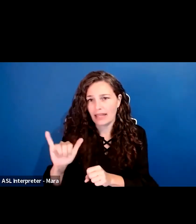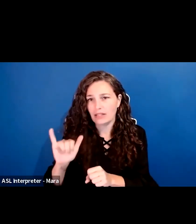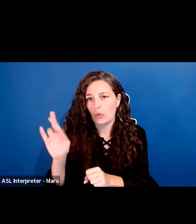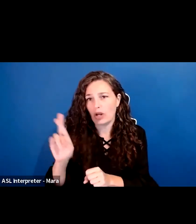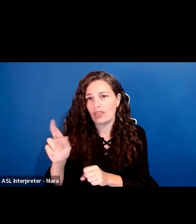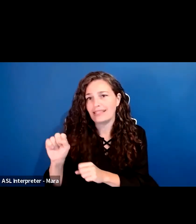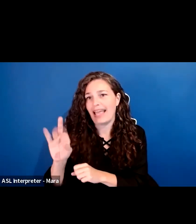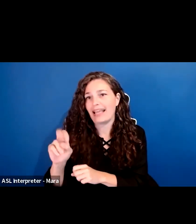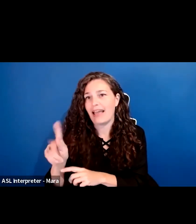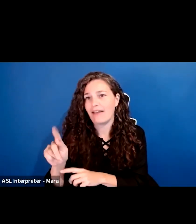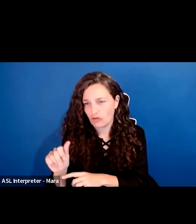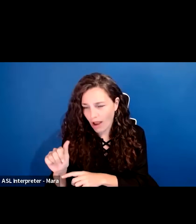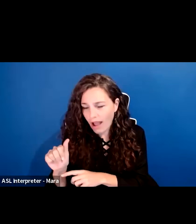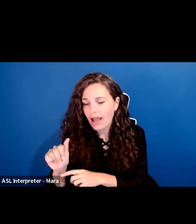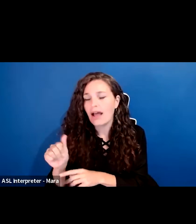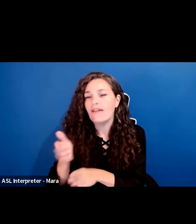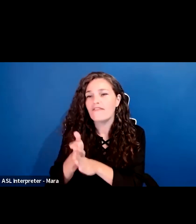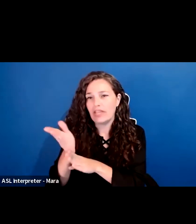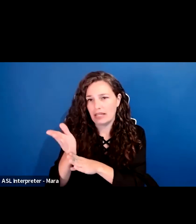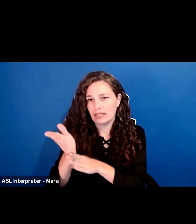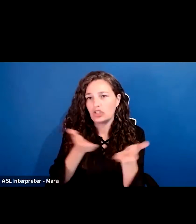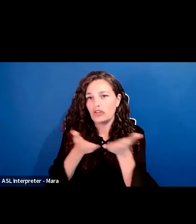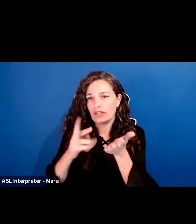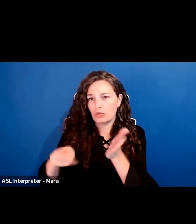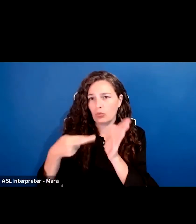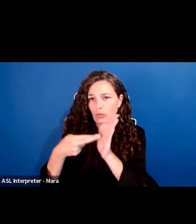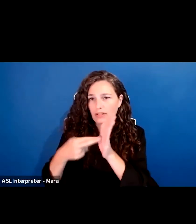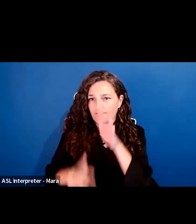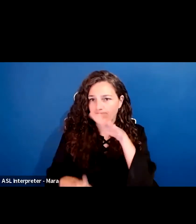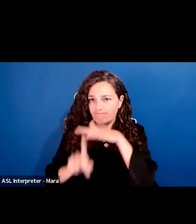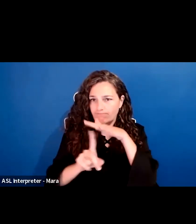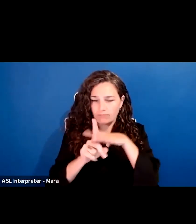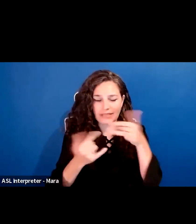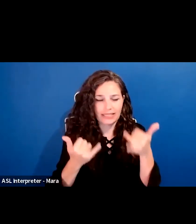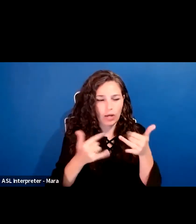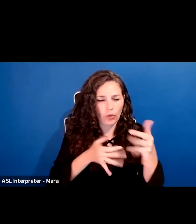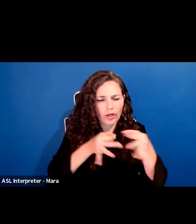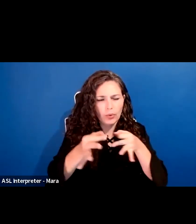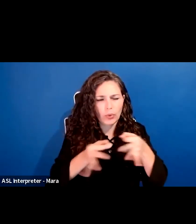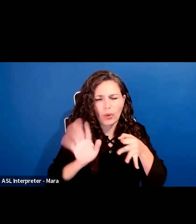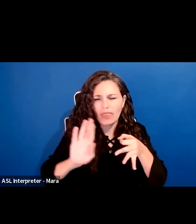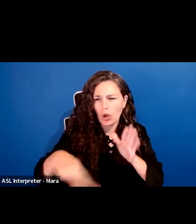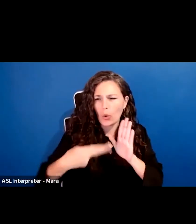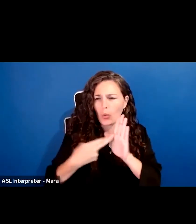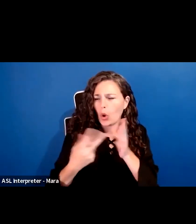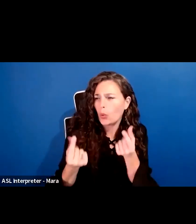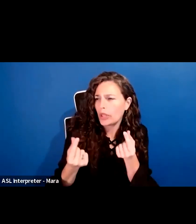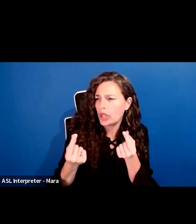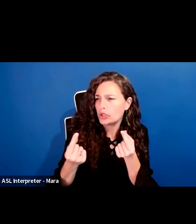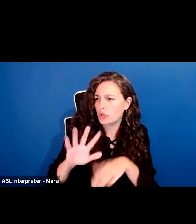and today we're breaking down what you need to know about their role on set. Today's presenter is SAG